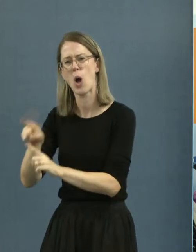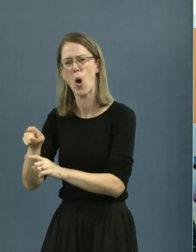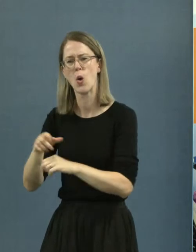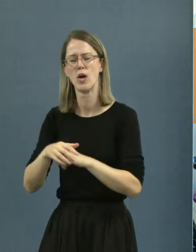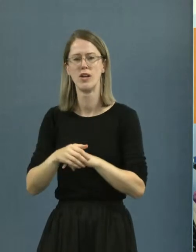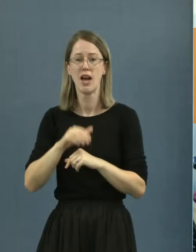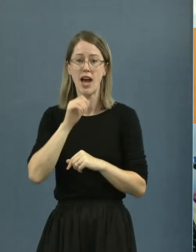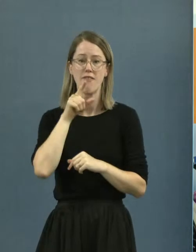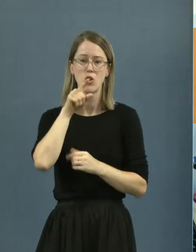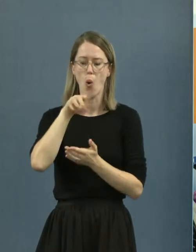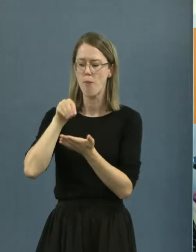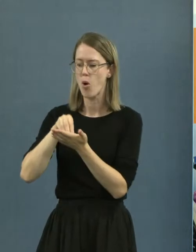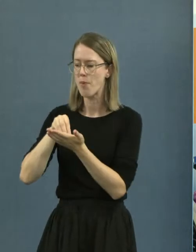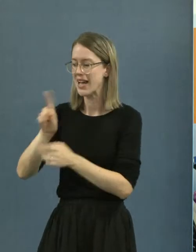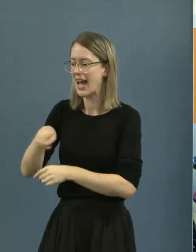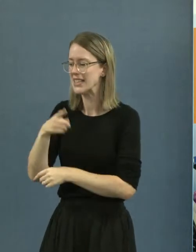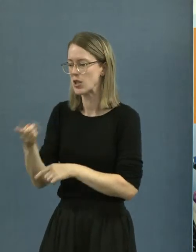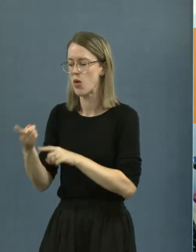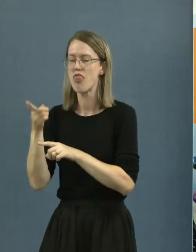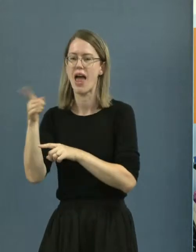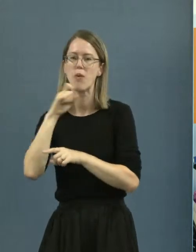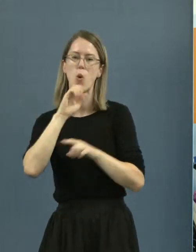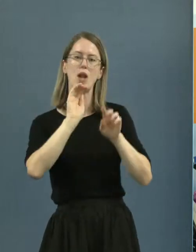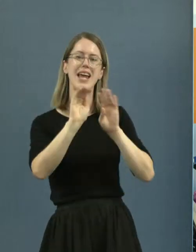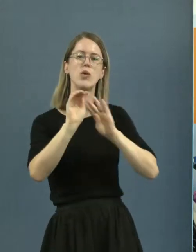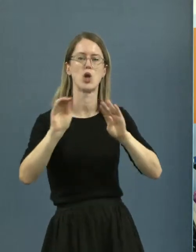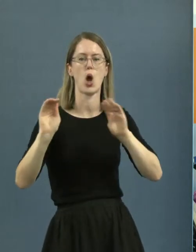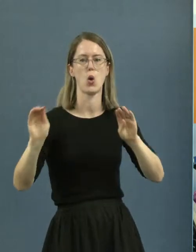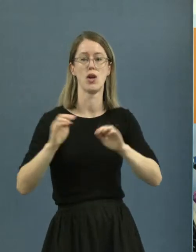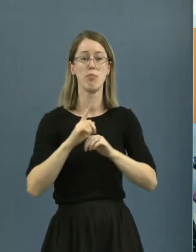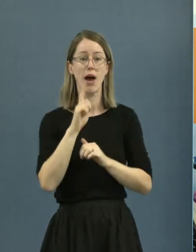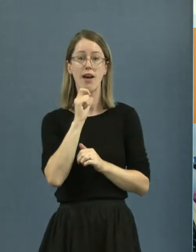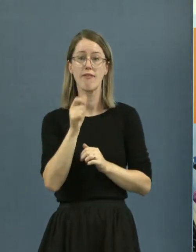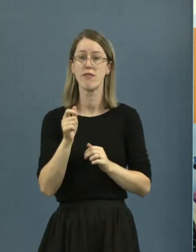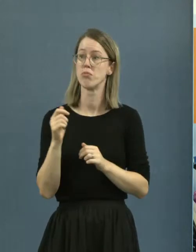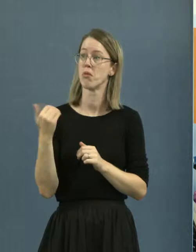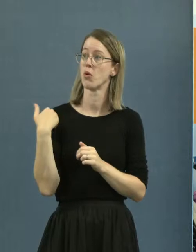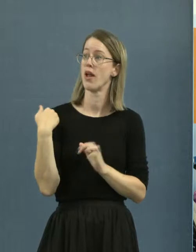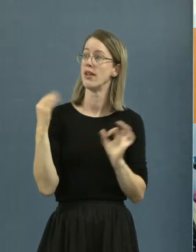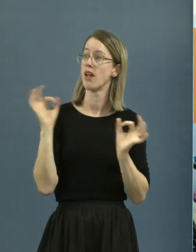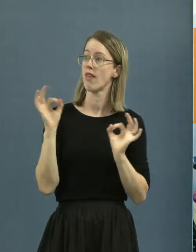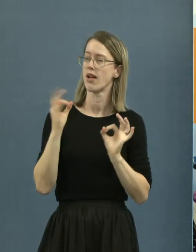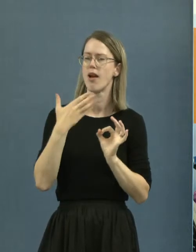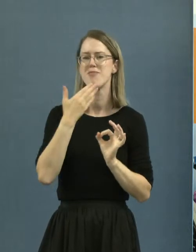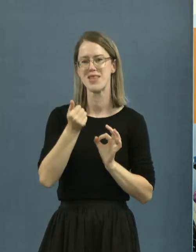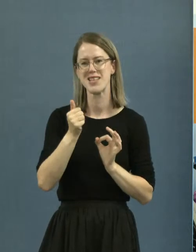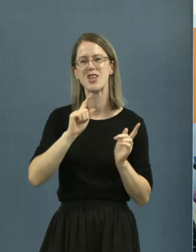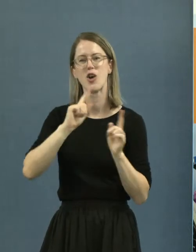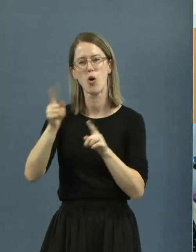appointment has been cancelled, you will have been contacted, but if you haven't been